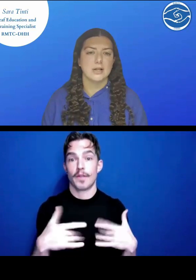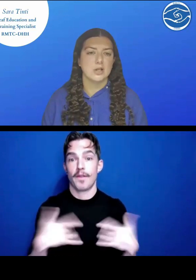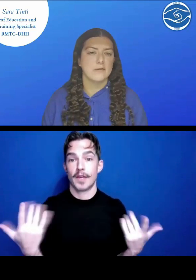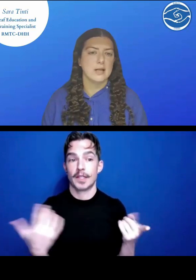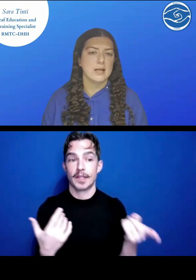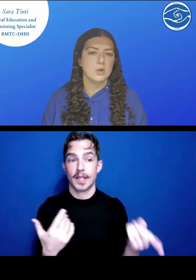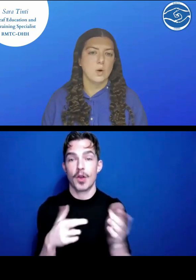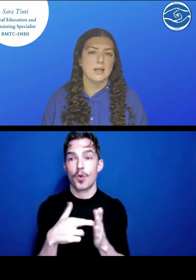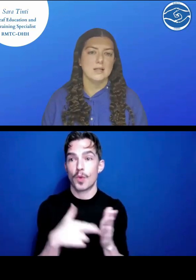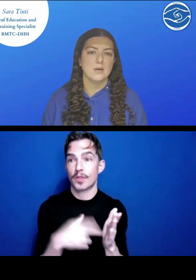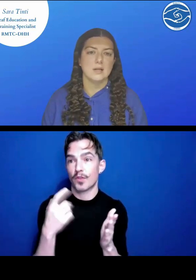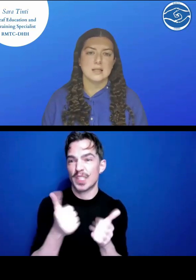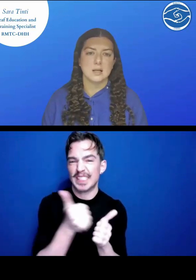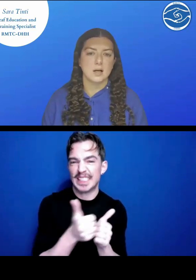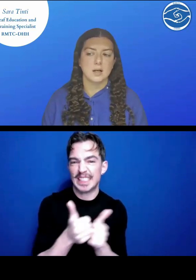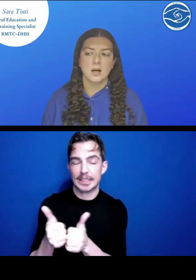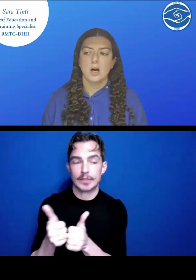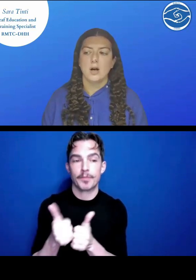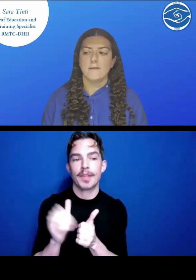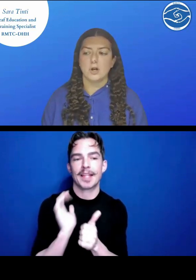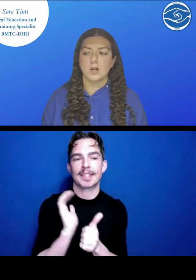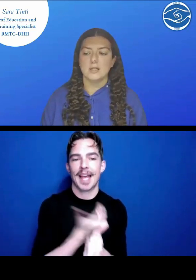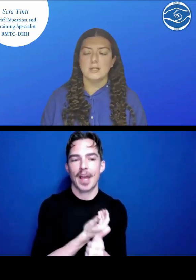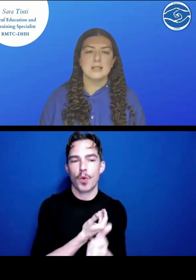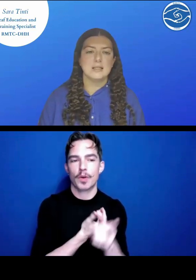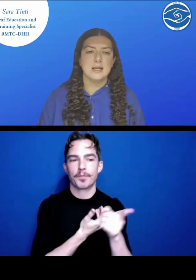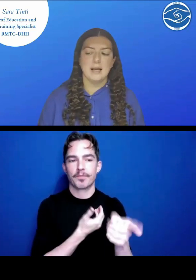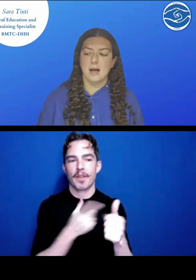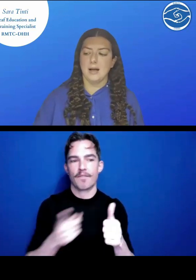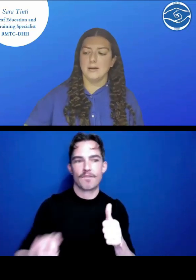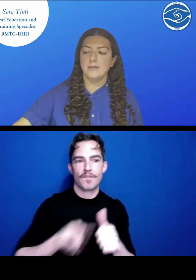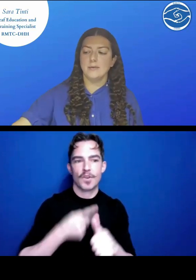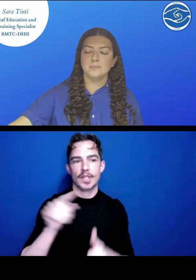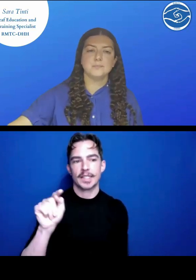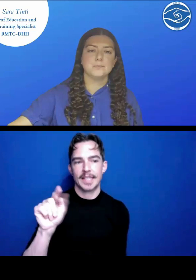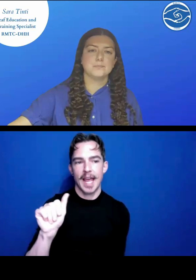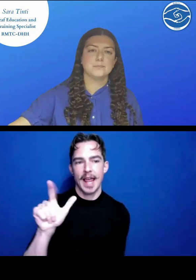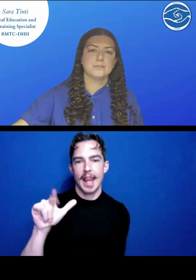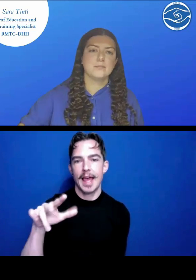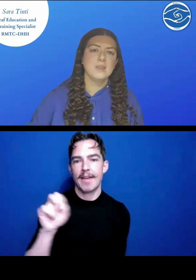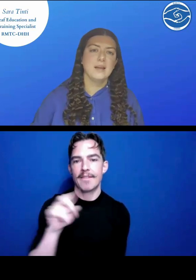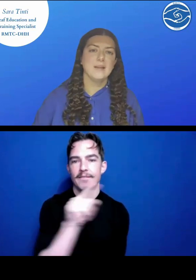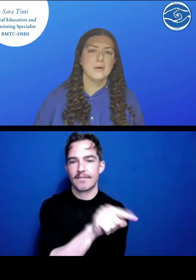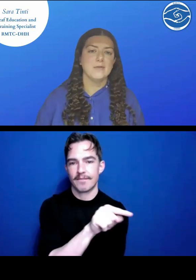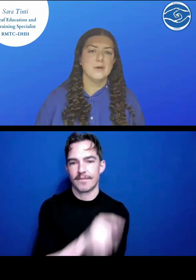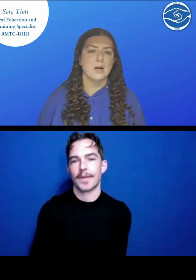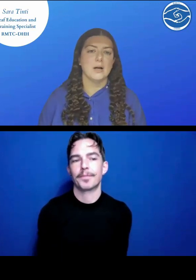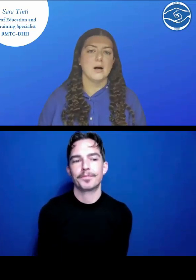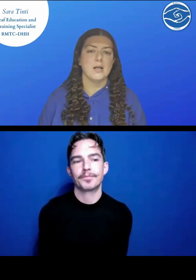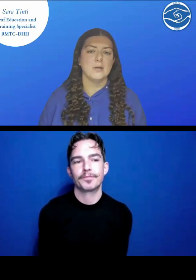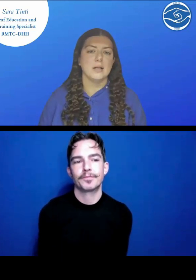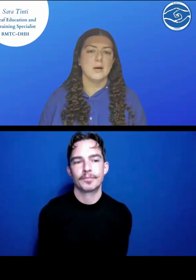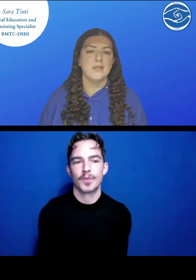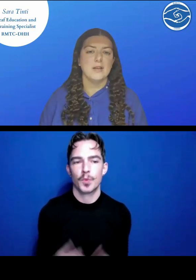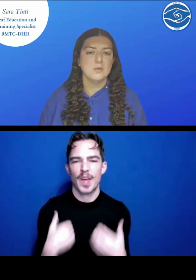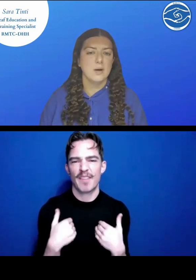register for each one. So this is our first TA-Live! that we've got going on. You can come this